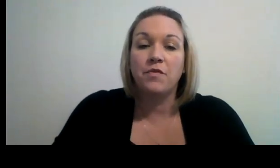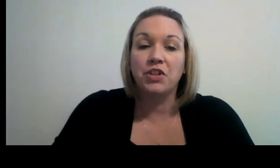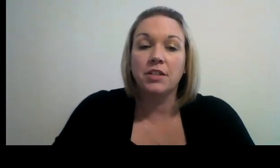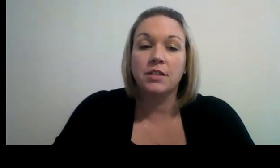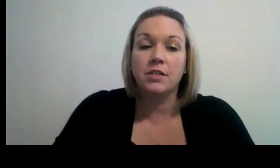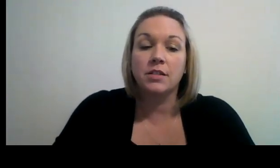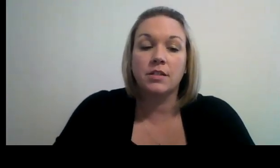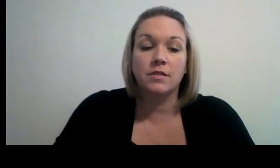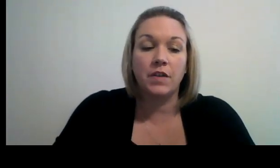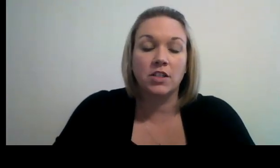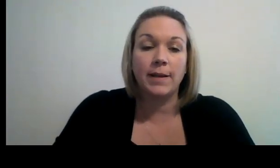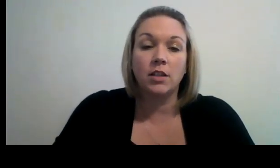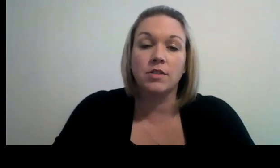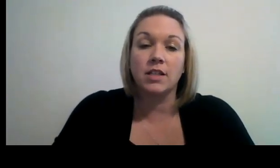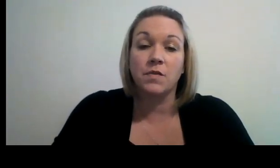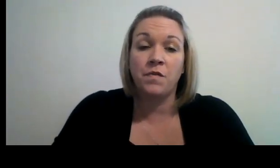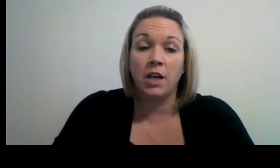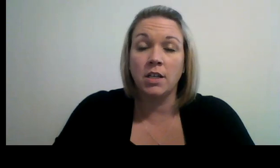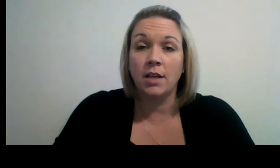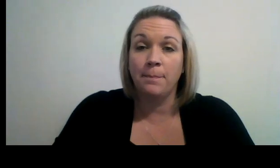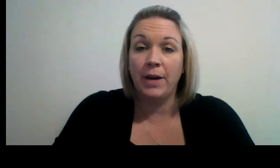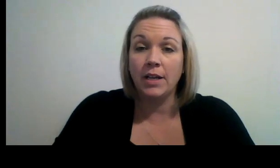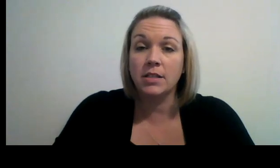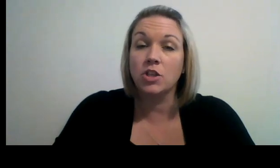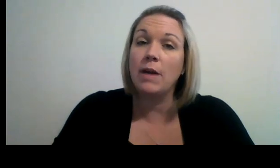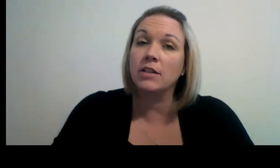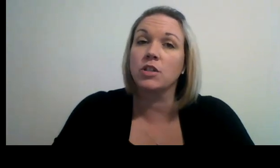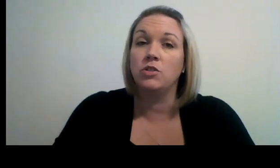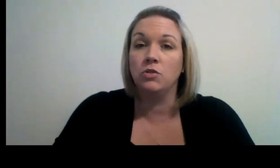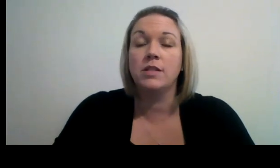for this, fingerspelled loan signs #FUN and #BUS, you actually do